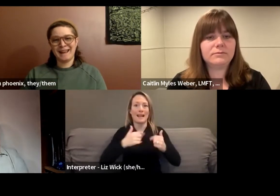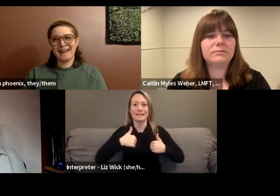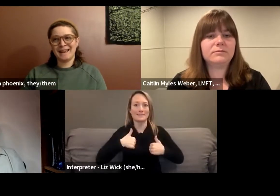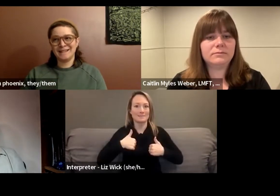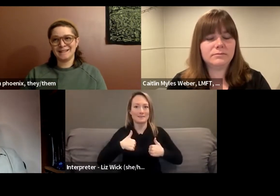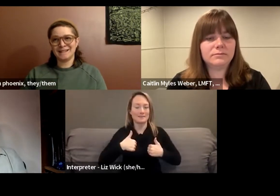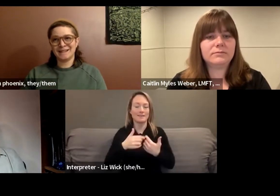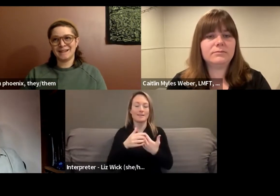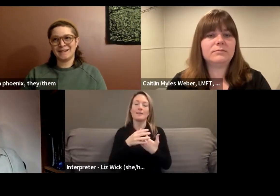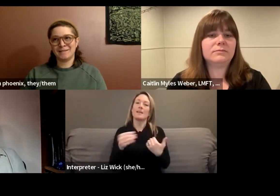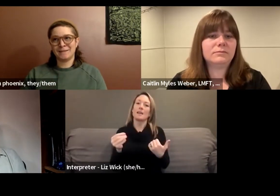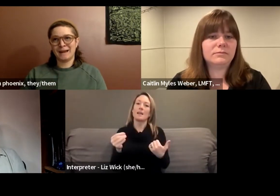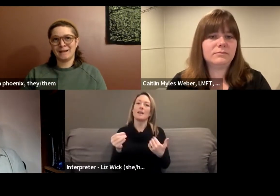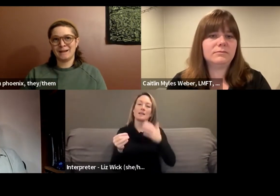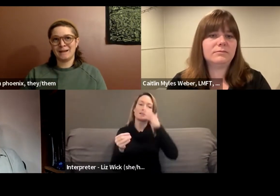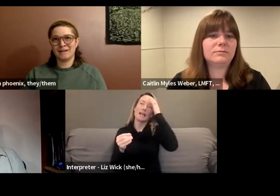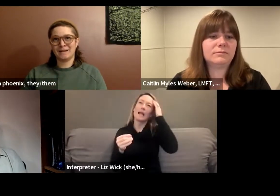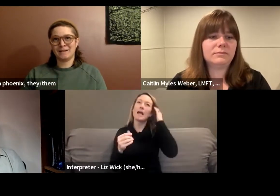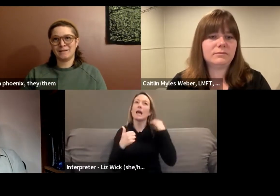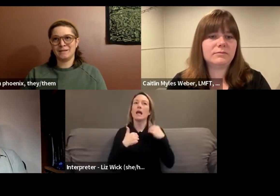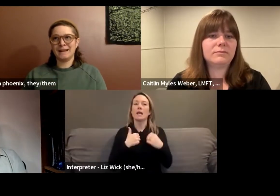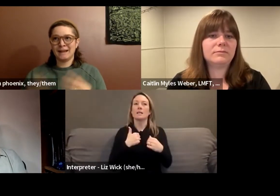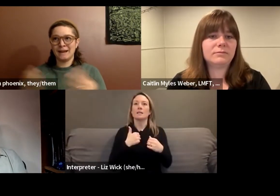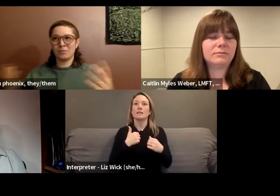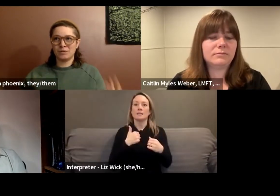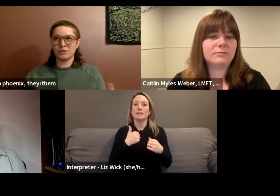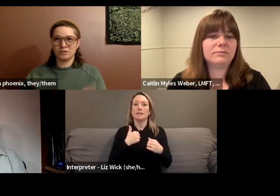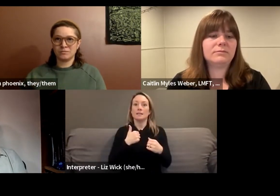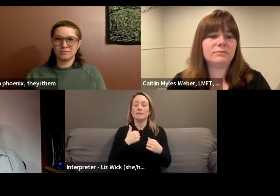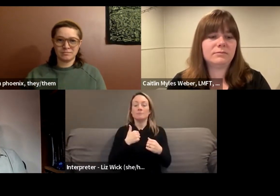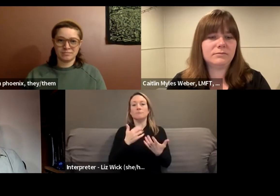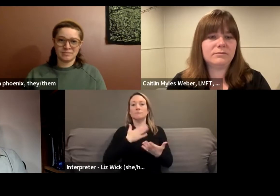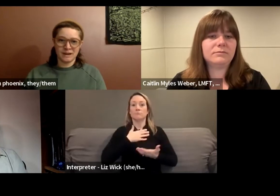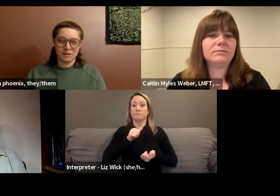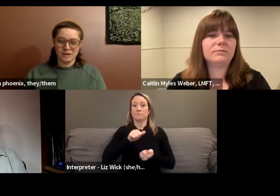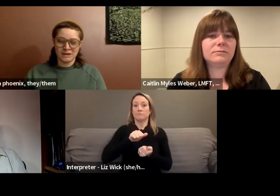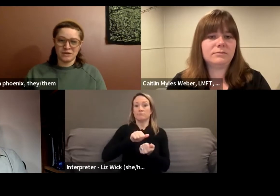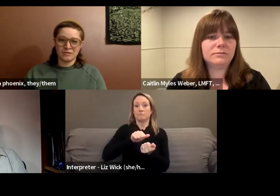And like I approach therapy in general,